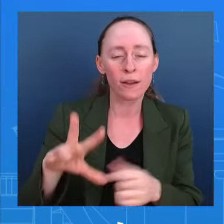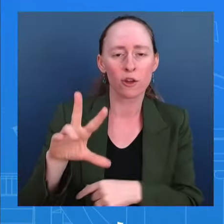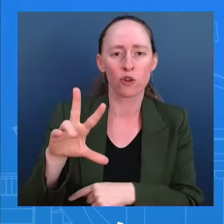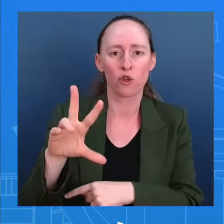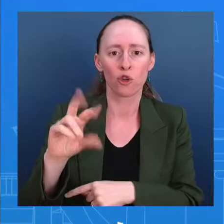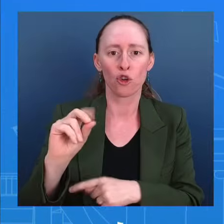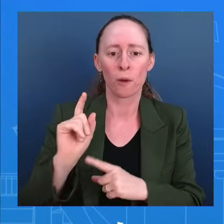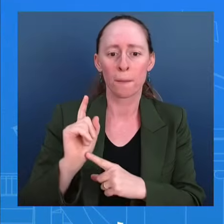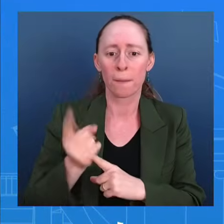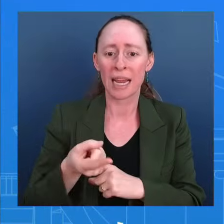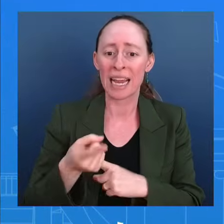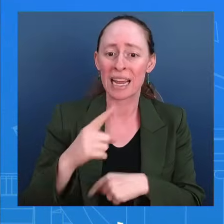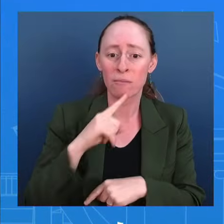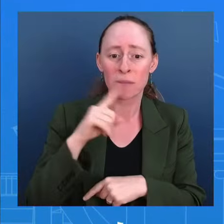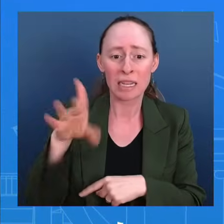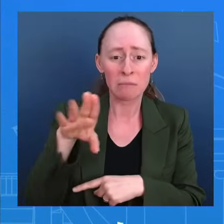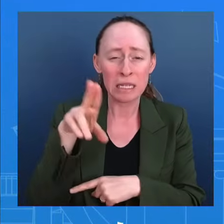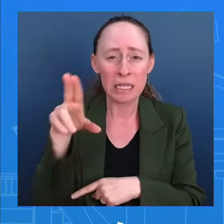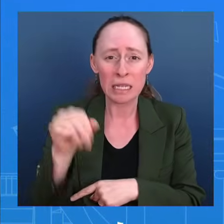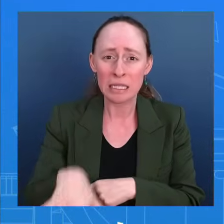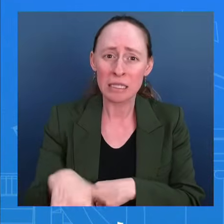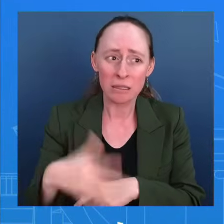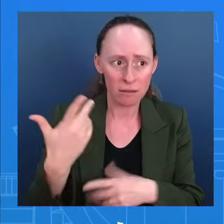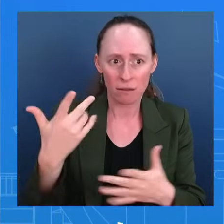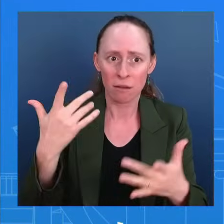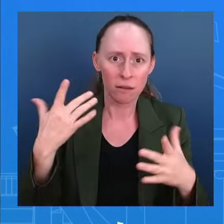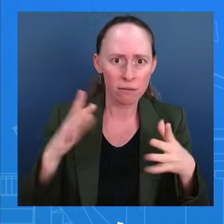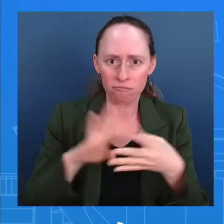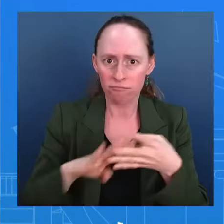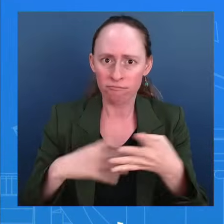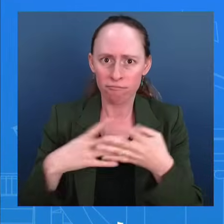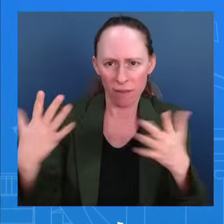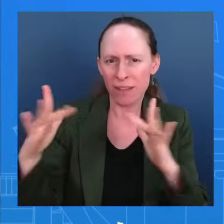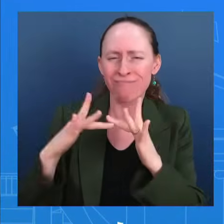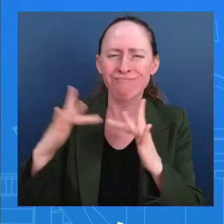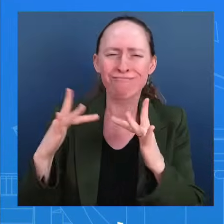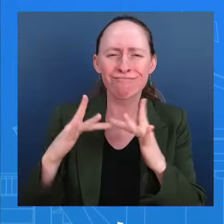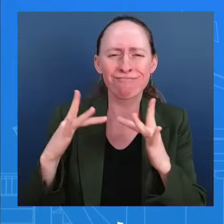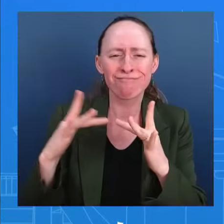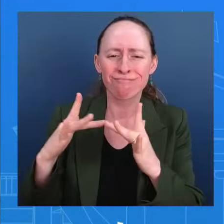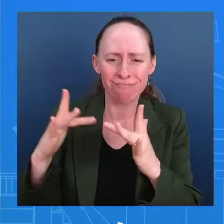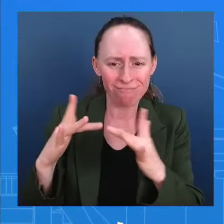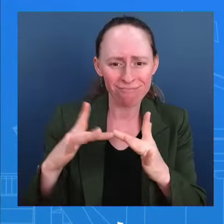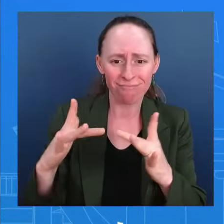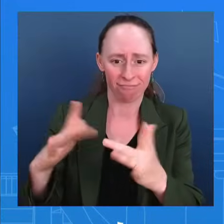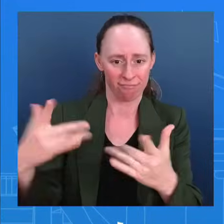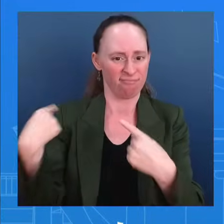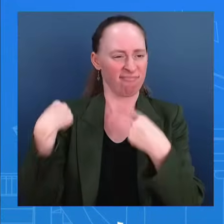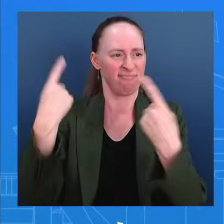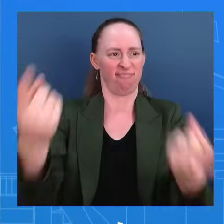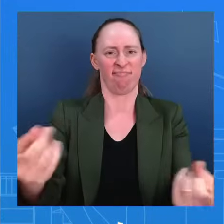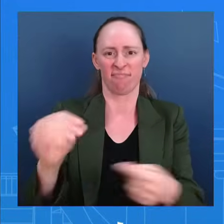have had since October 7th of last year. As it relates to your -- one of your questions